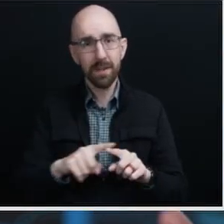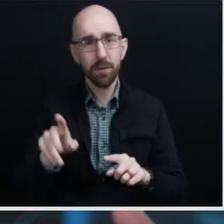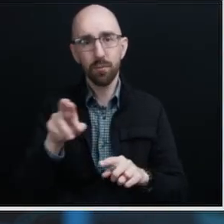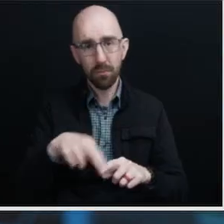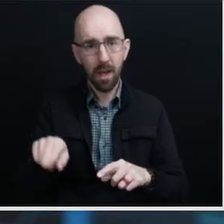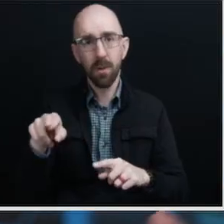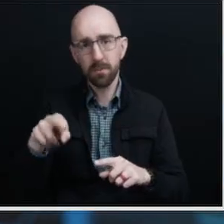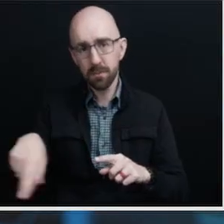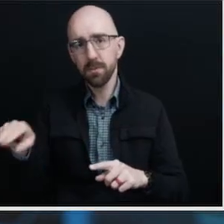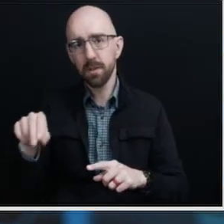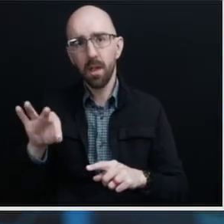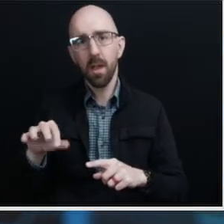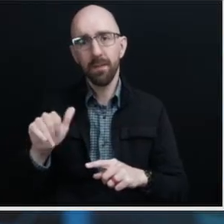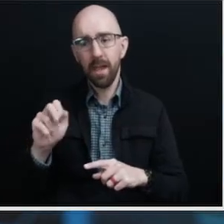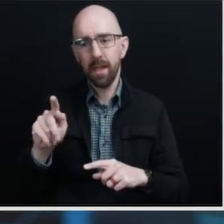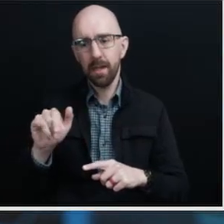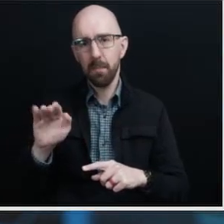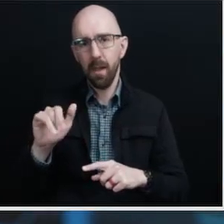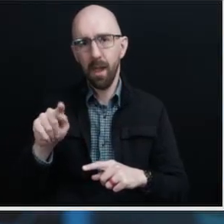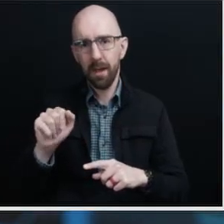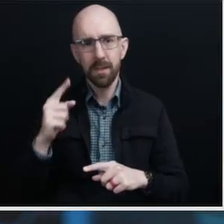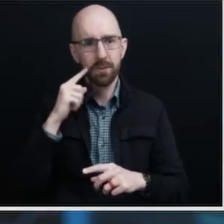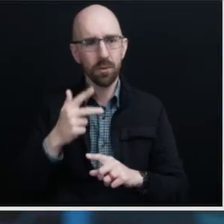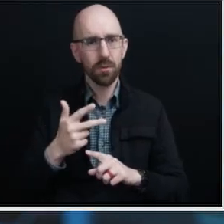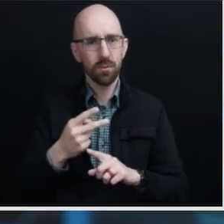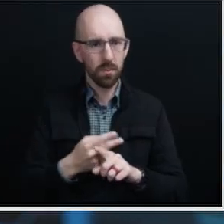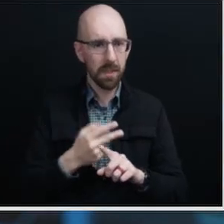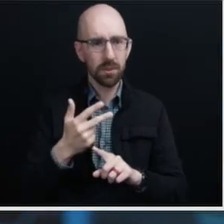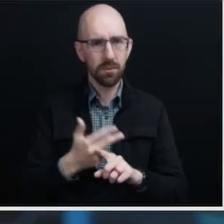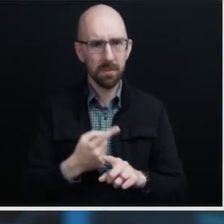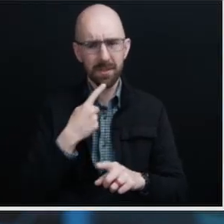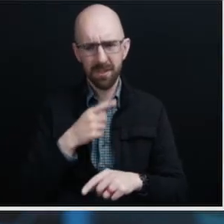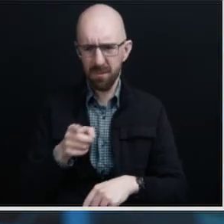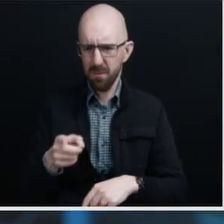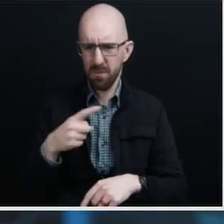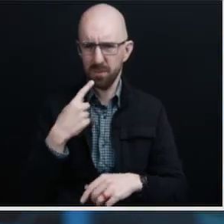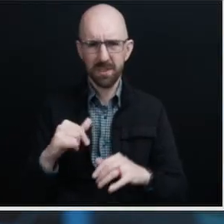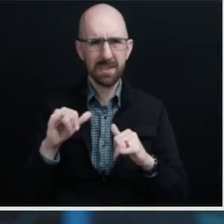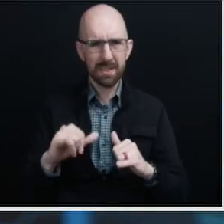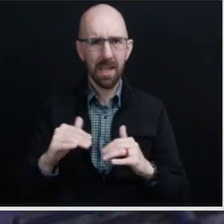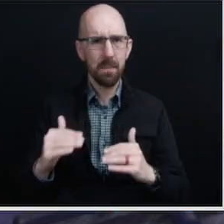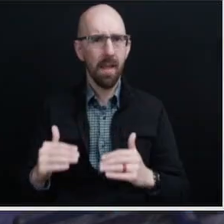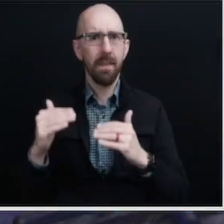two to three months before we say, "Whoa, that's not getting better." And elevating it. Yeah.